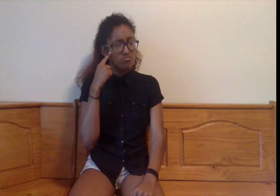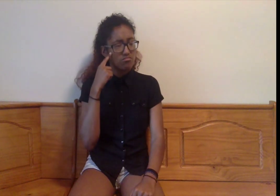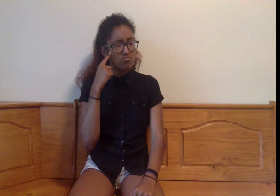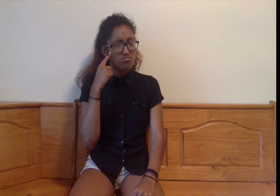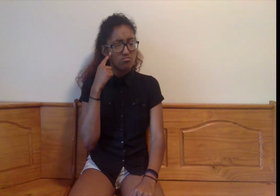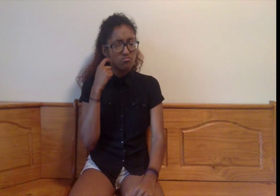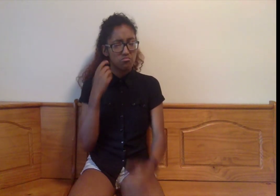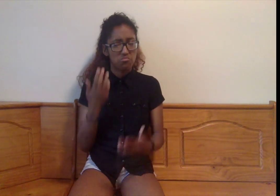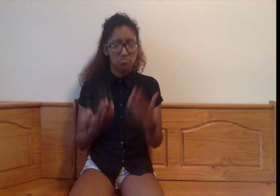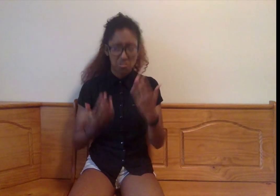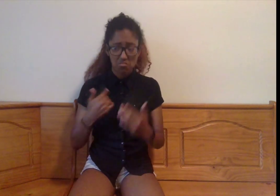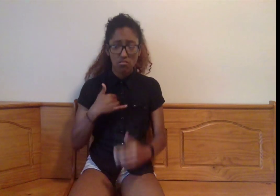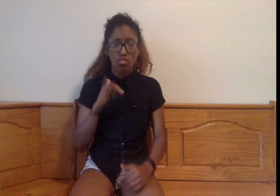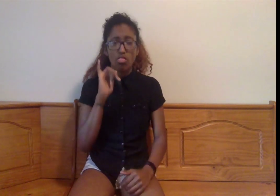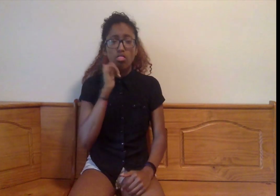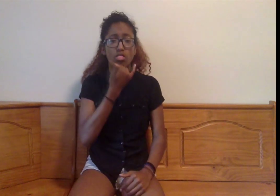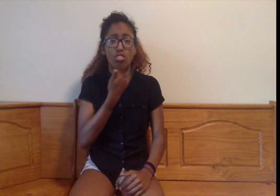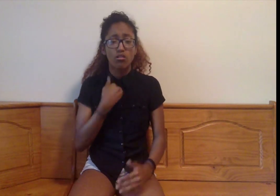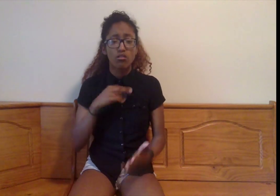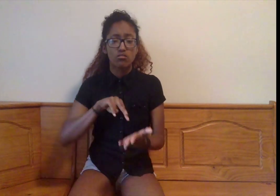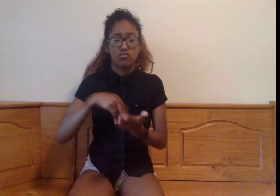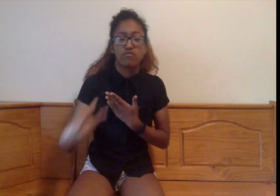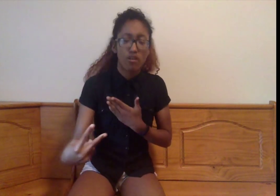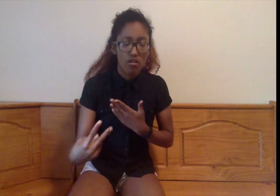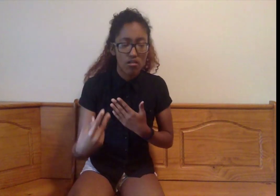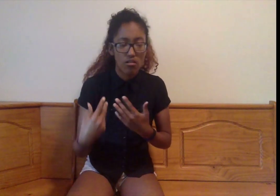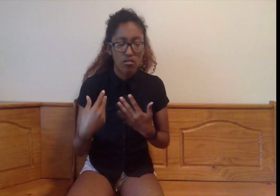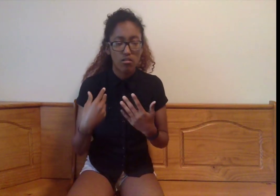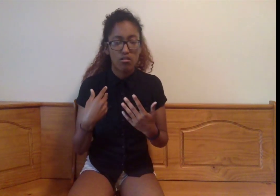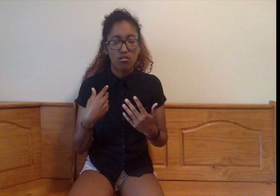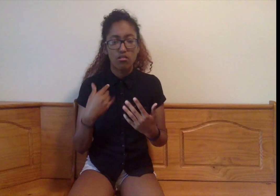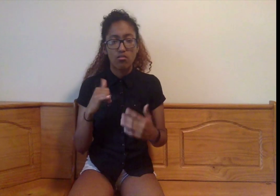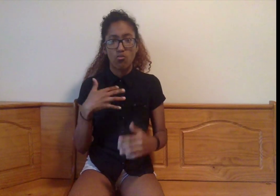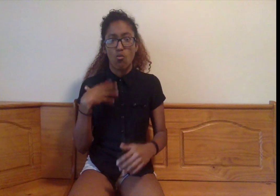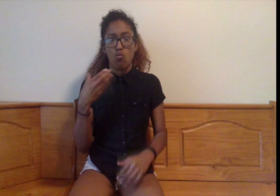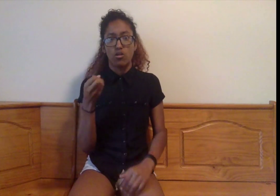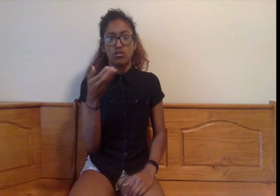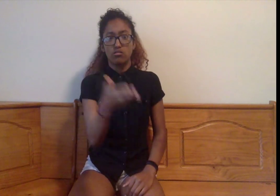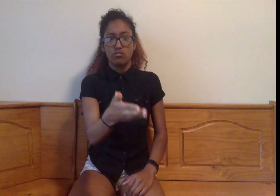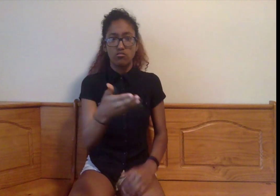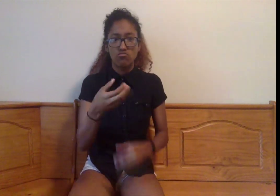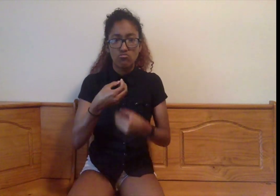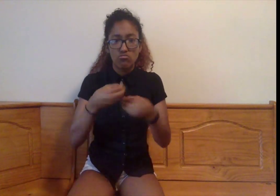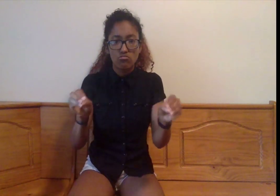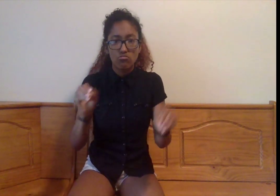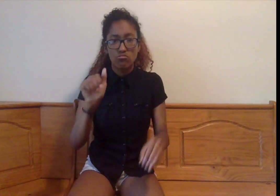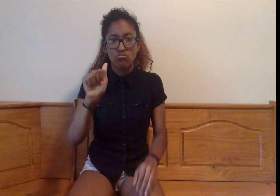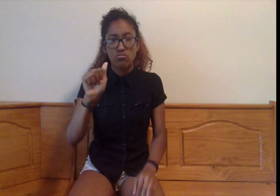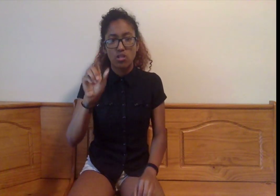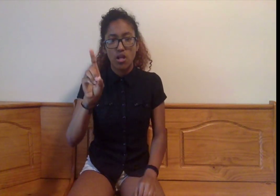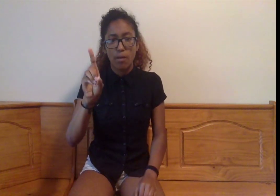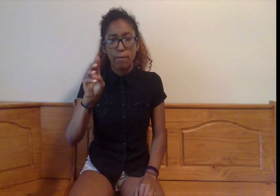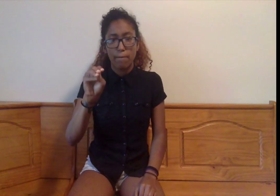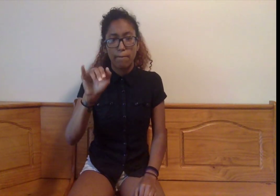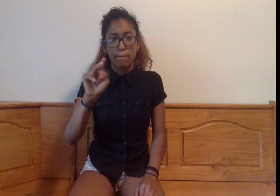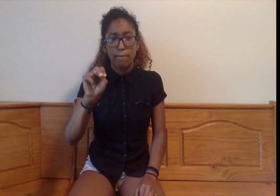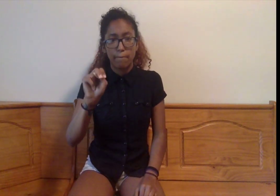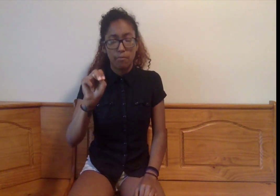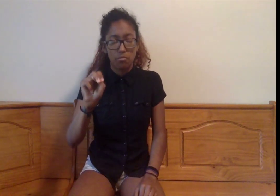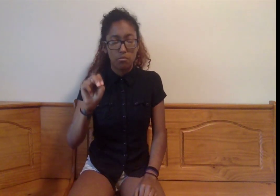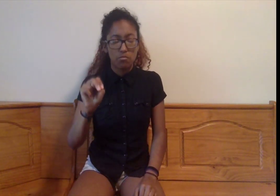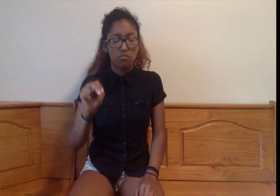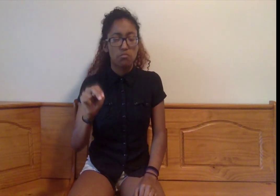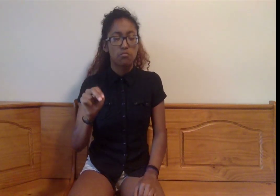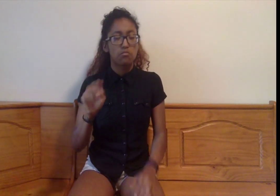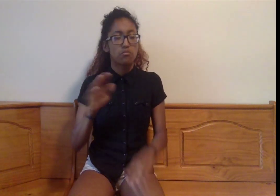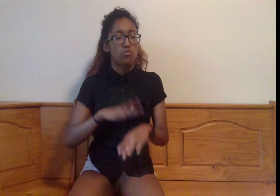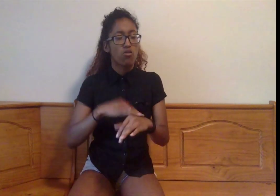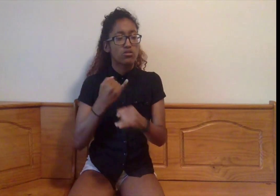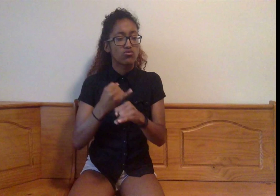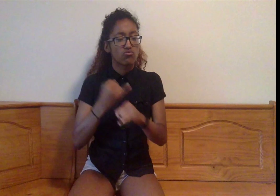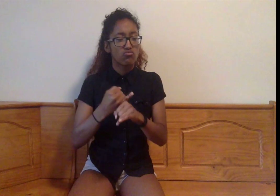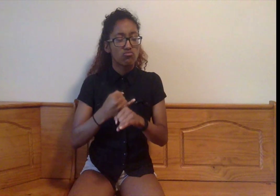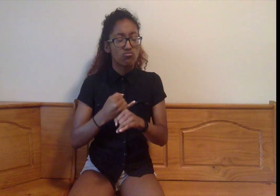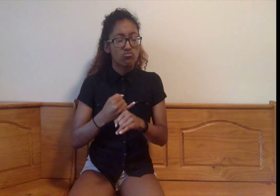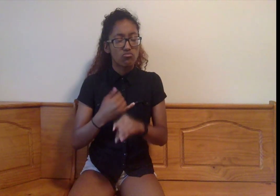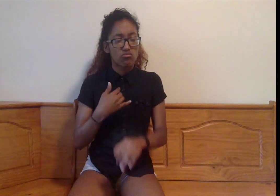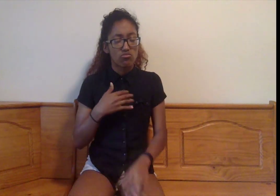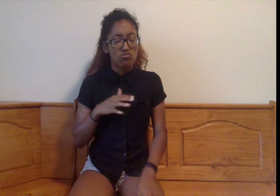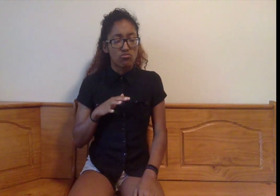I thought maybe I had fallen and was in an admin office on campus.